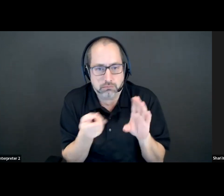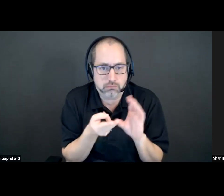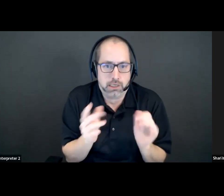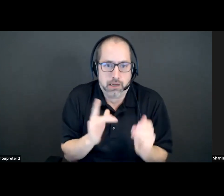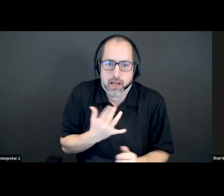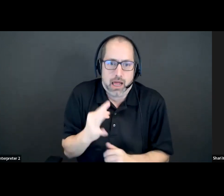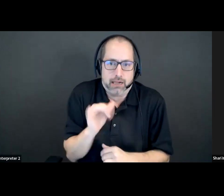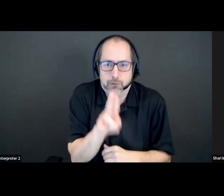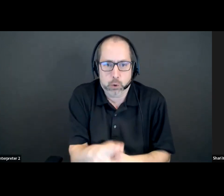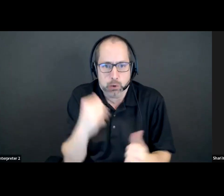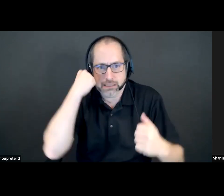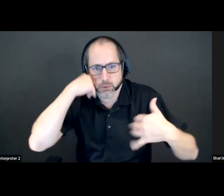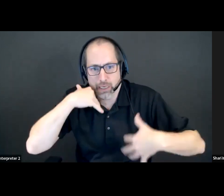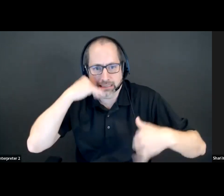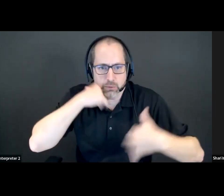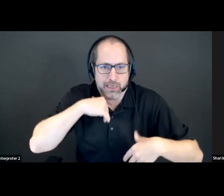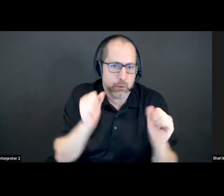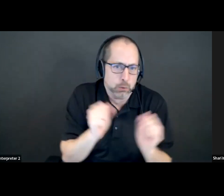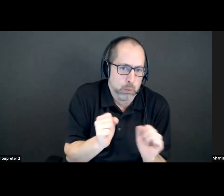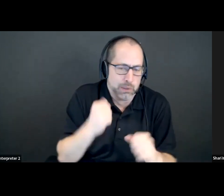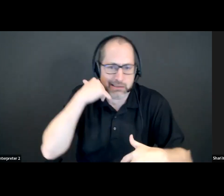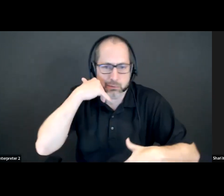I take multiple COVID tests whenever these symptoms appear and they're all negative